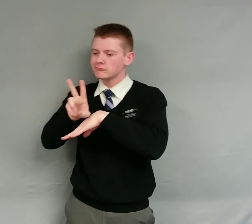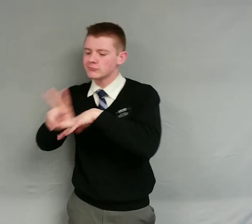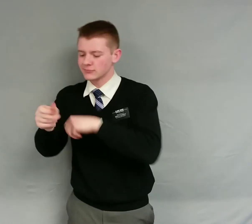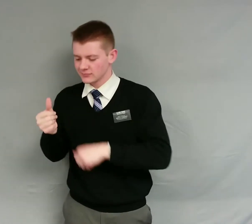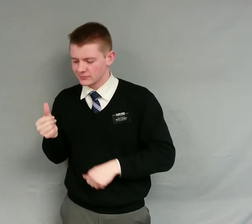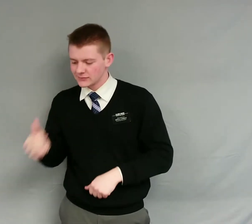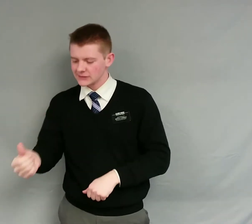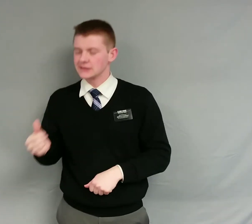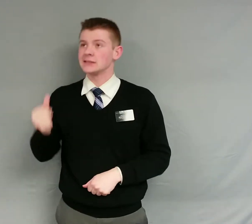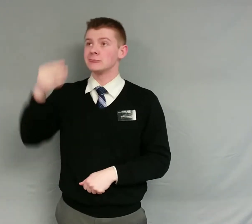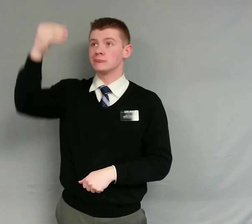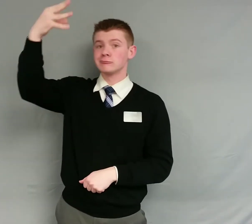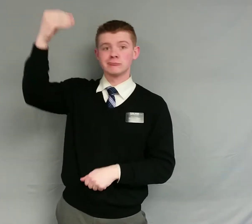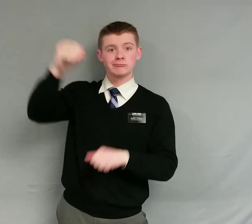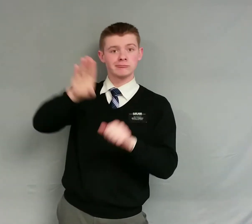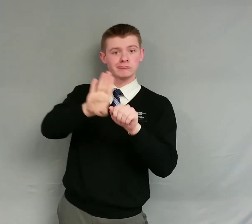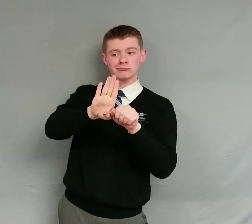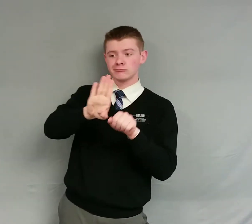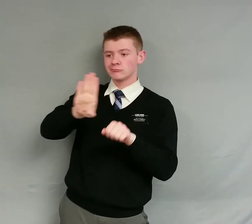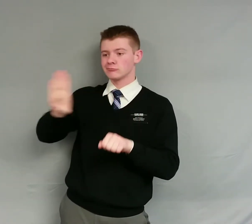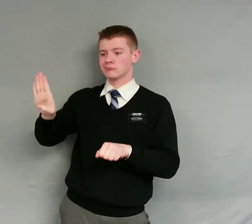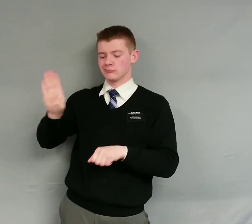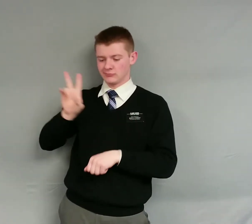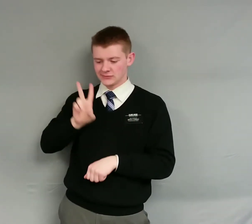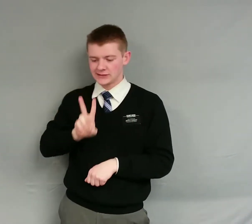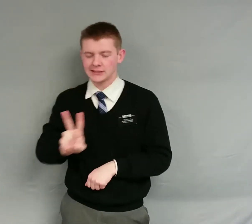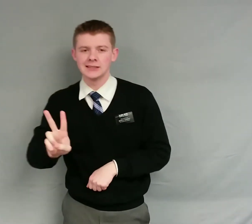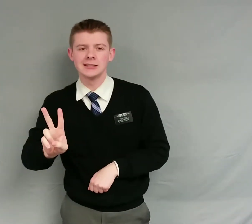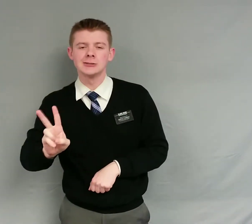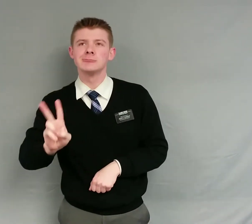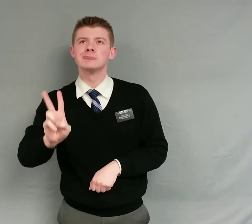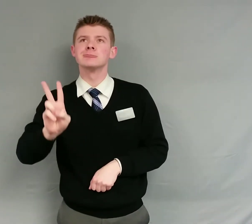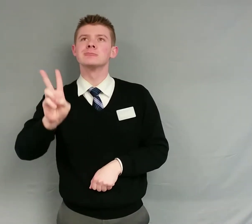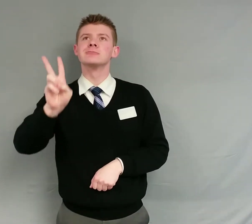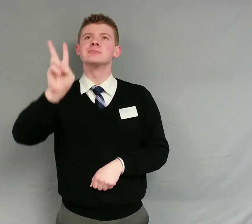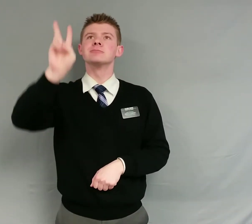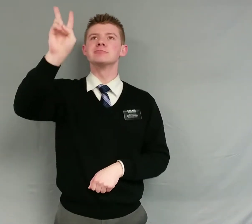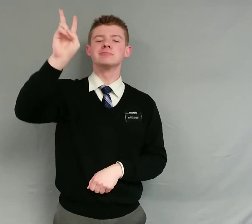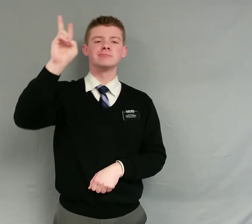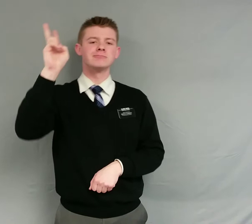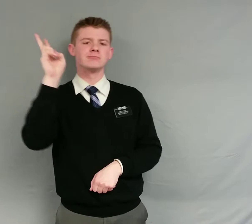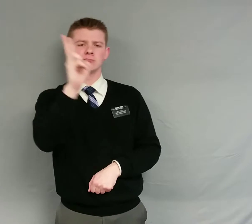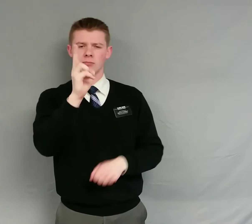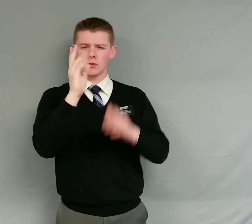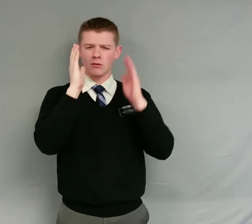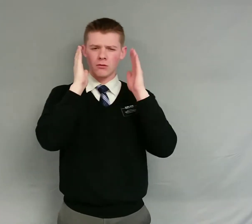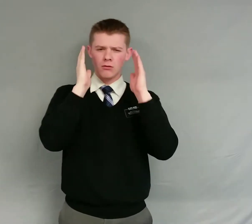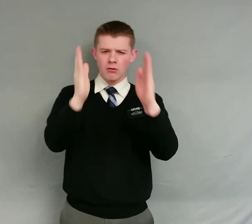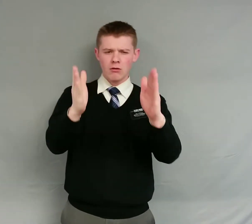The couple made their way over to the elevator and took it up to the correct floor. Stepping out of the elevator, they were again struck by the